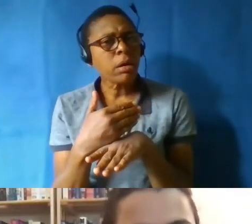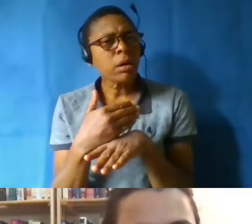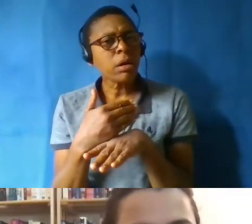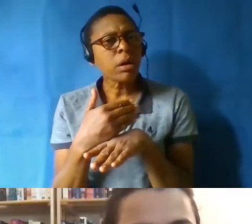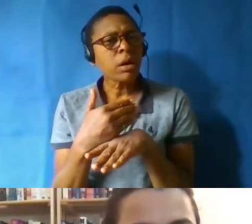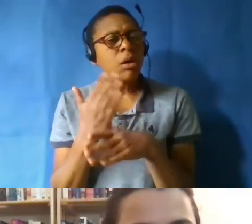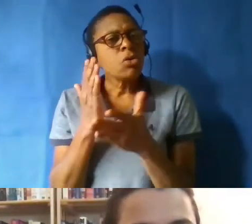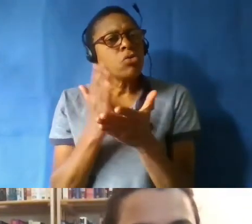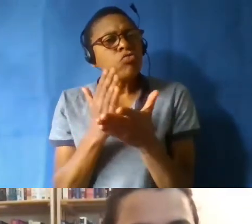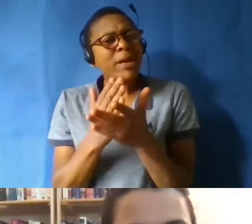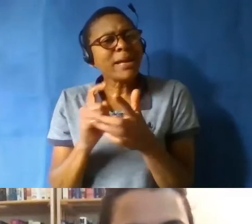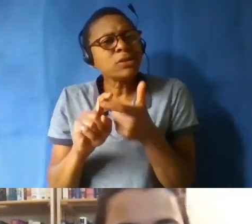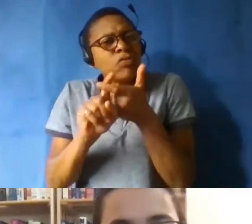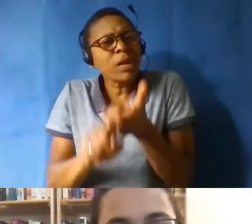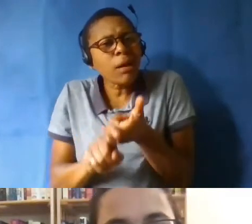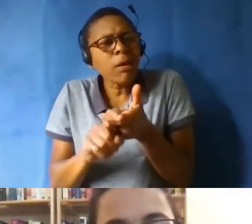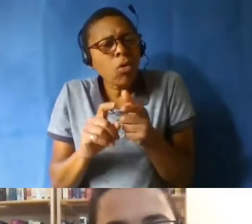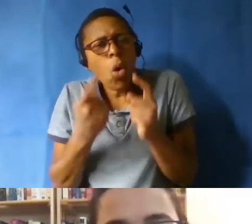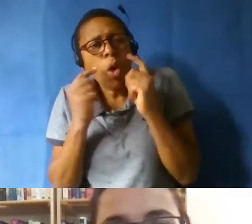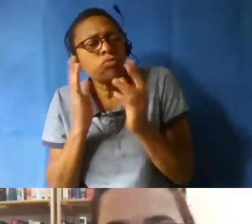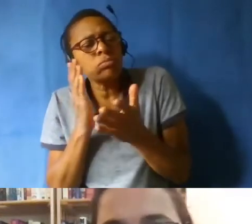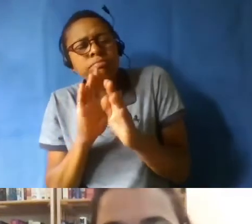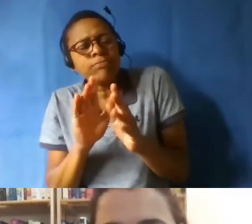the marginalised are perpetually at the margins of bad care